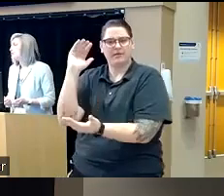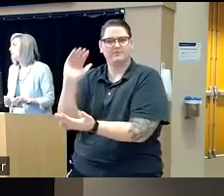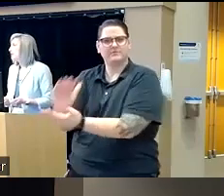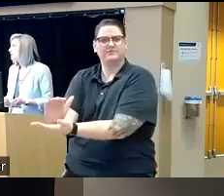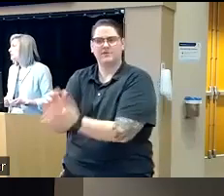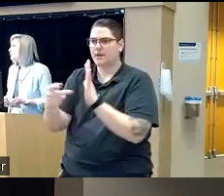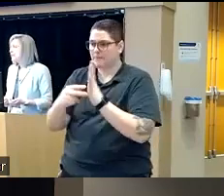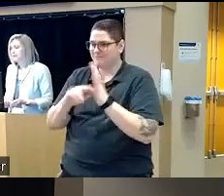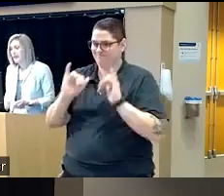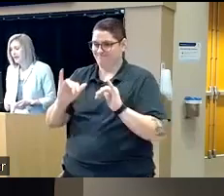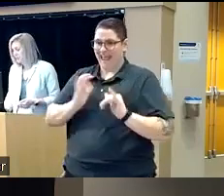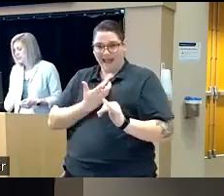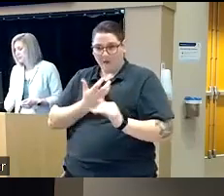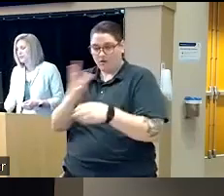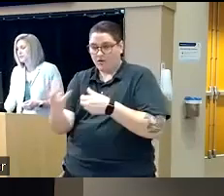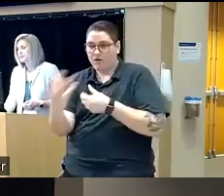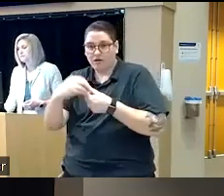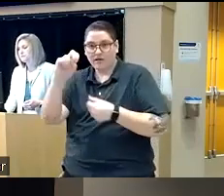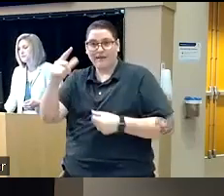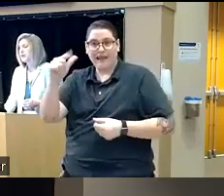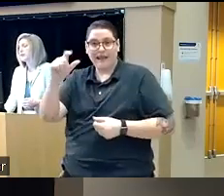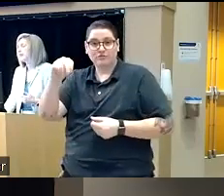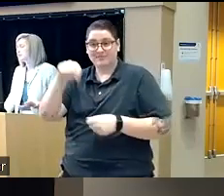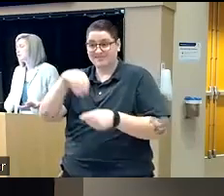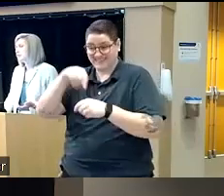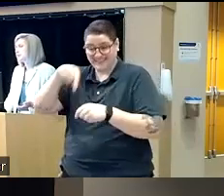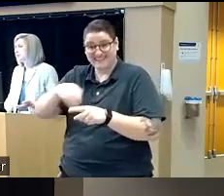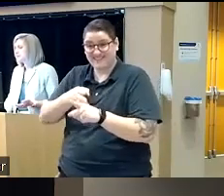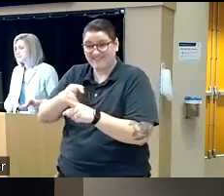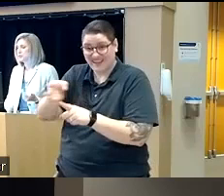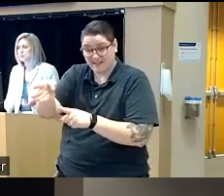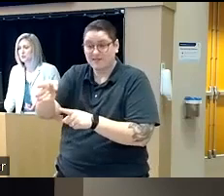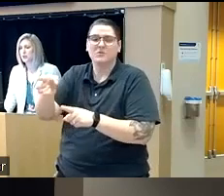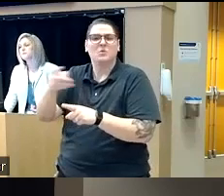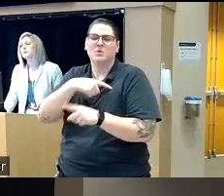engagement efforts within the sud field and when I say sud I mean substance use disorder